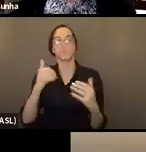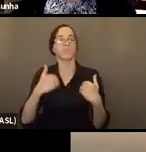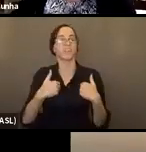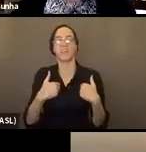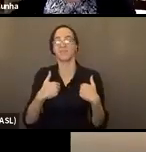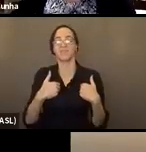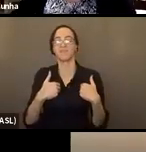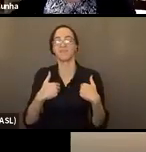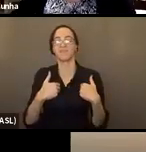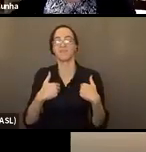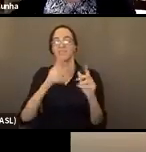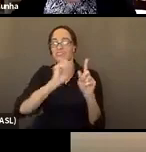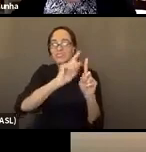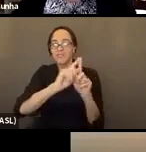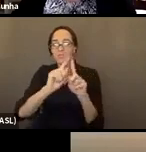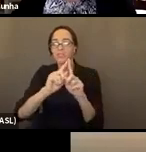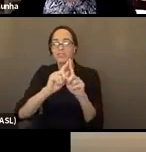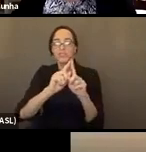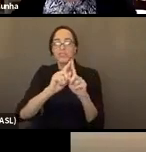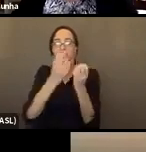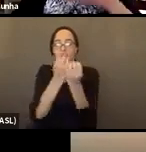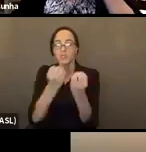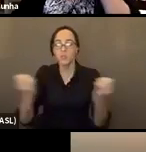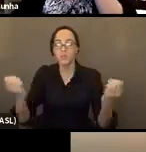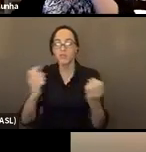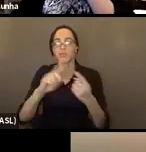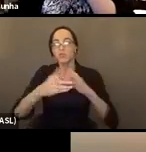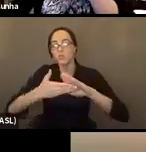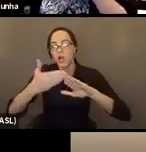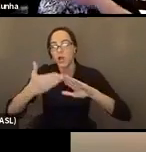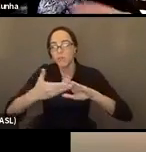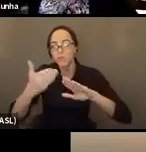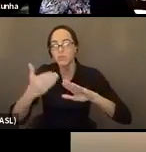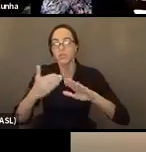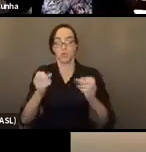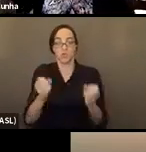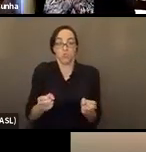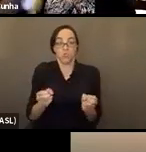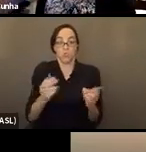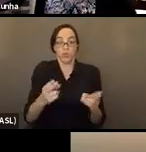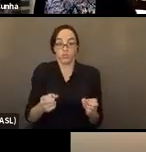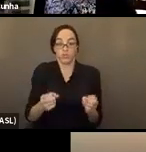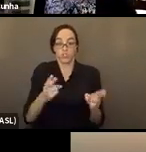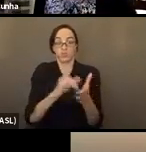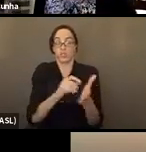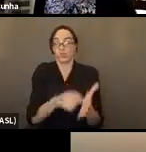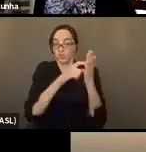their wheelchairs or any other equipment that they may have a lot of people use what's called